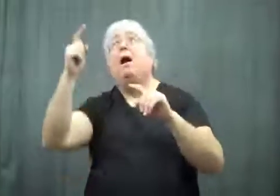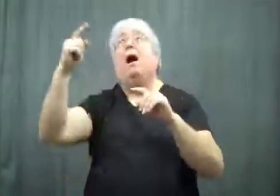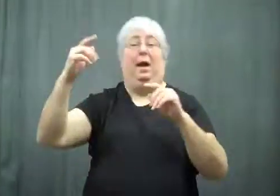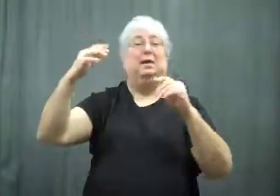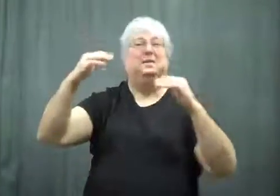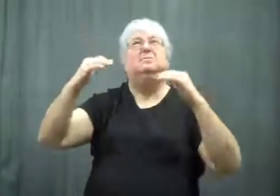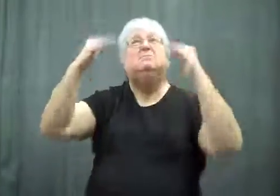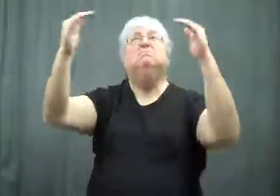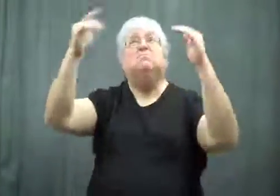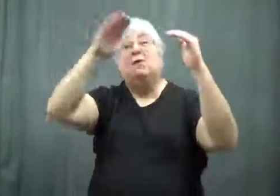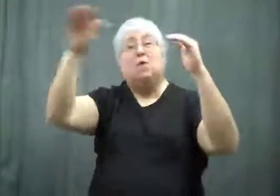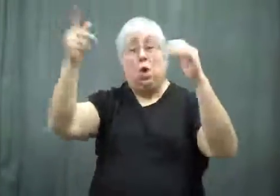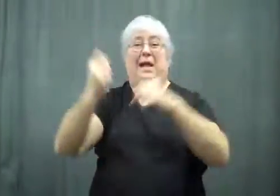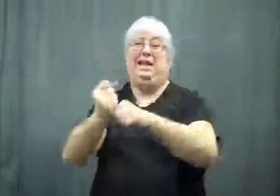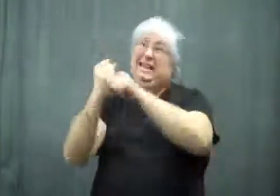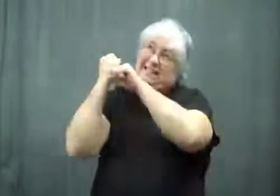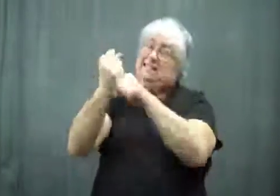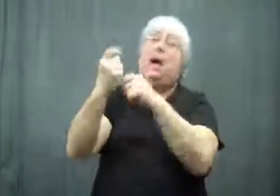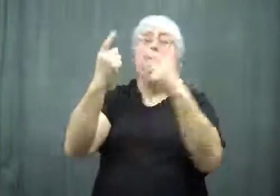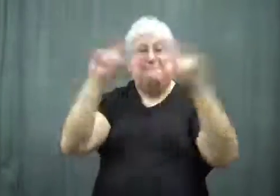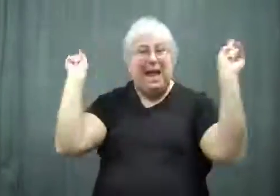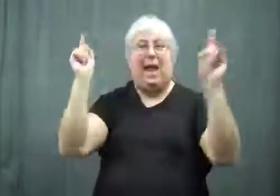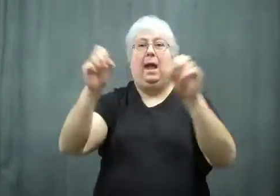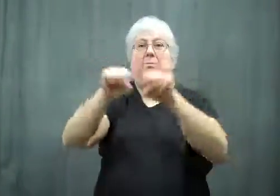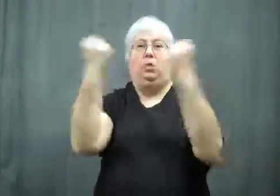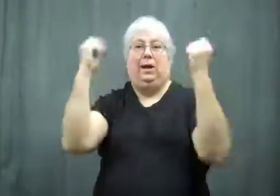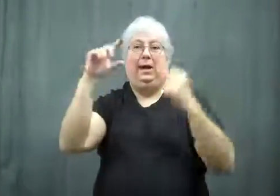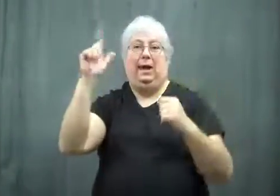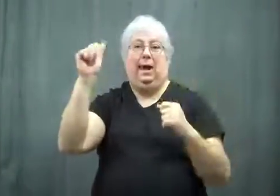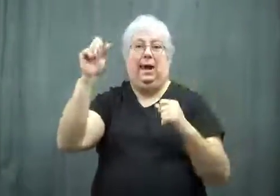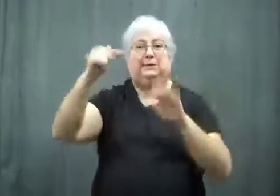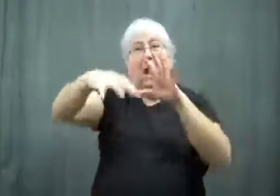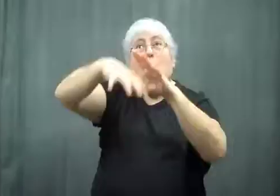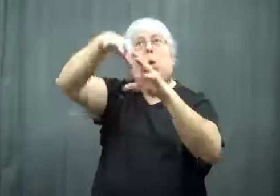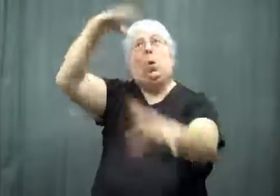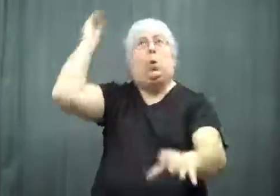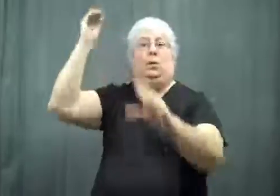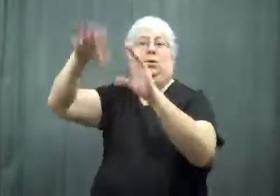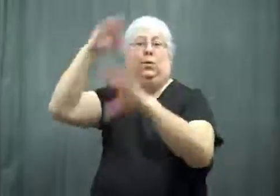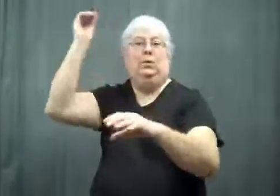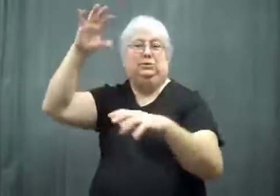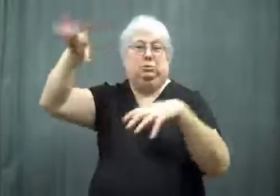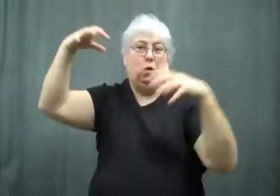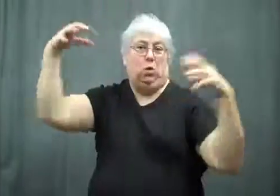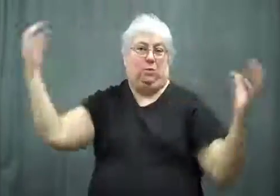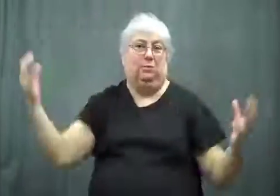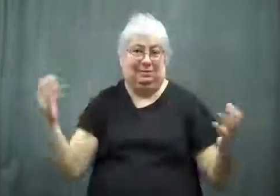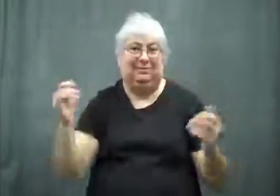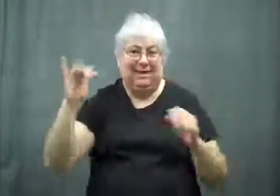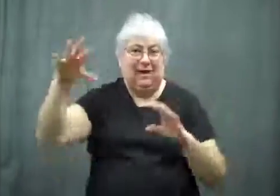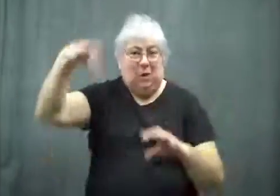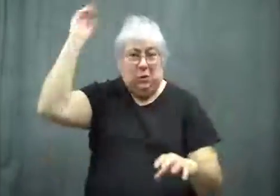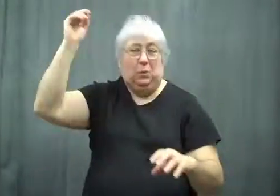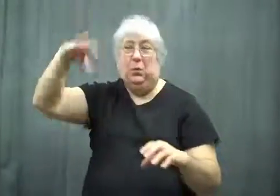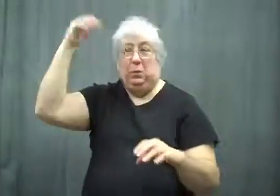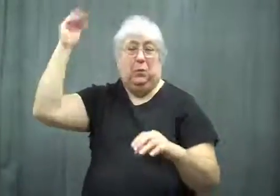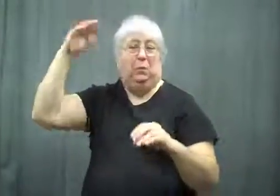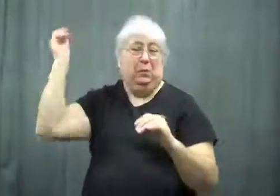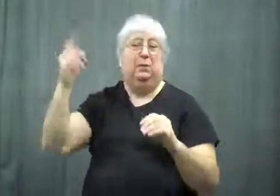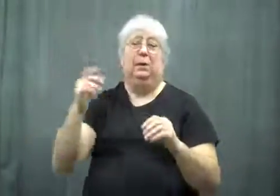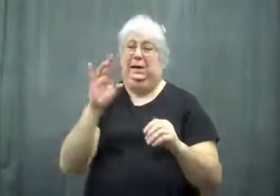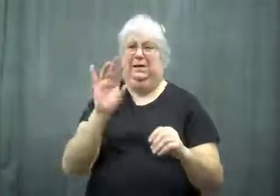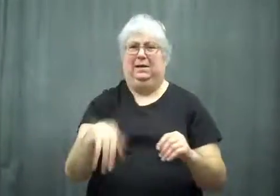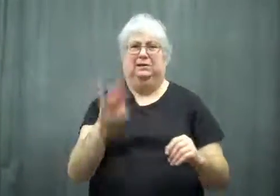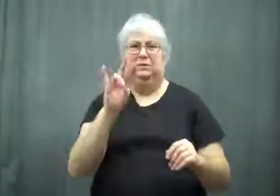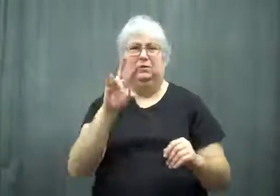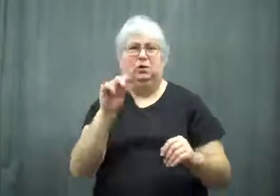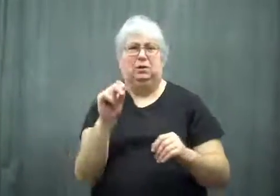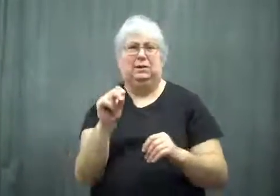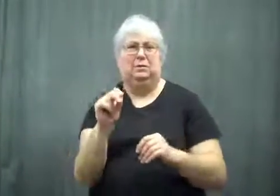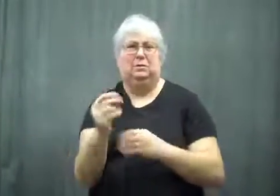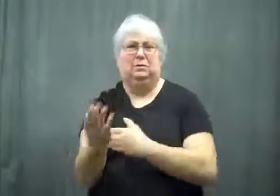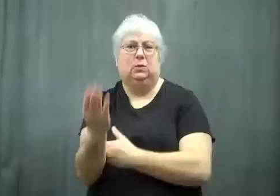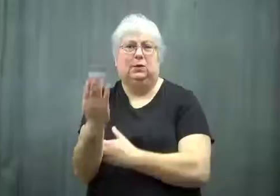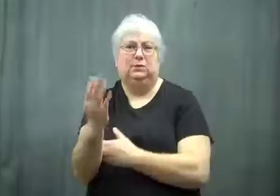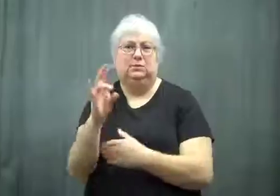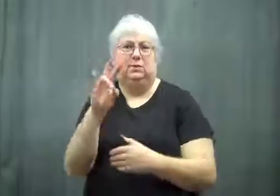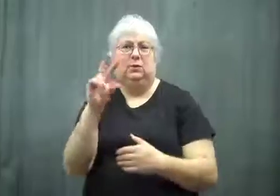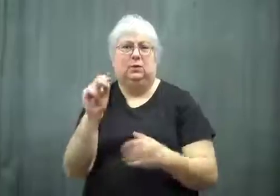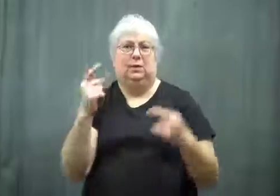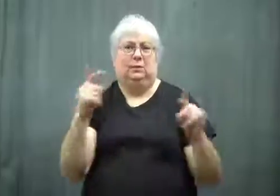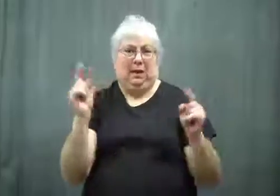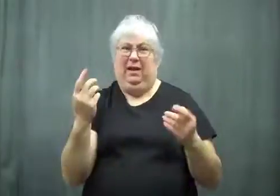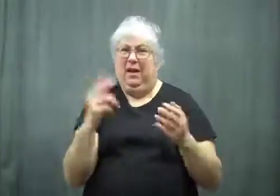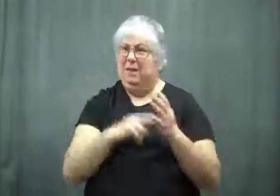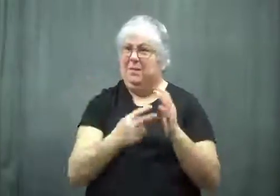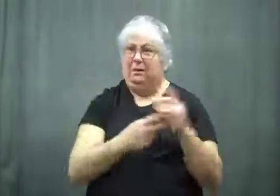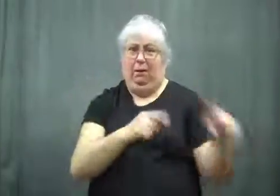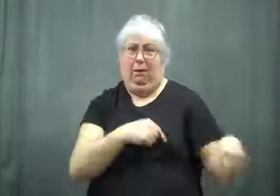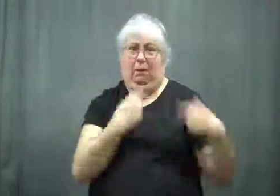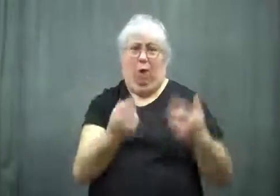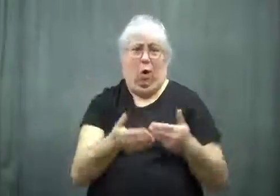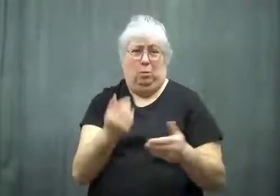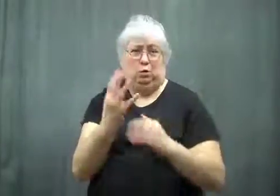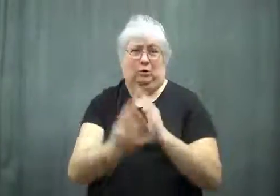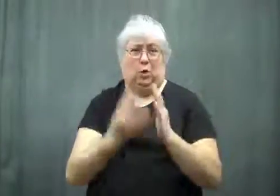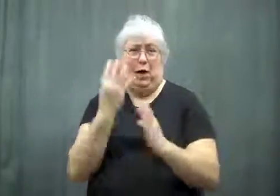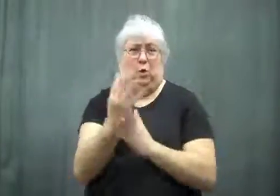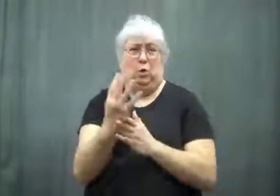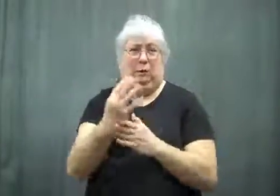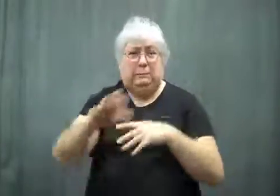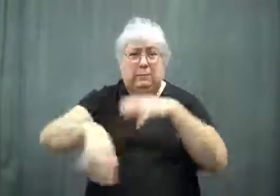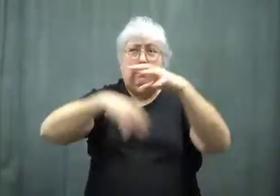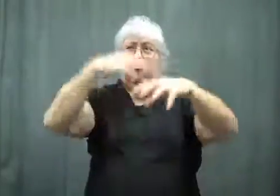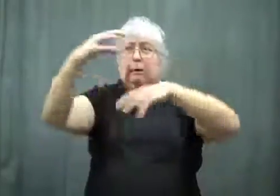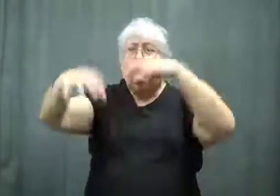They were able to get to a higher floor, and break the glass to vent the smoke.